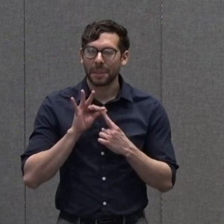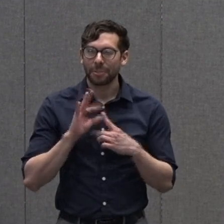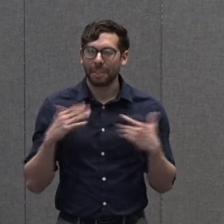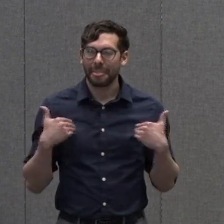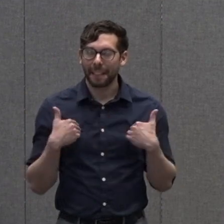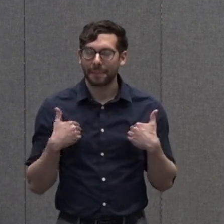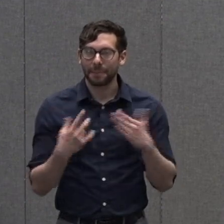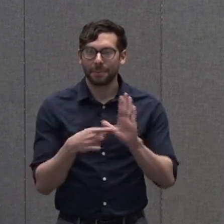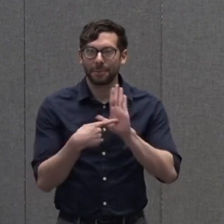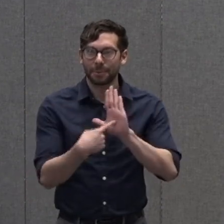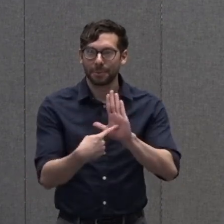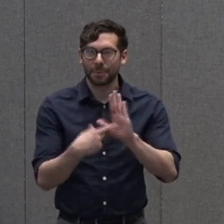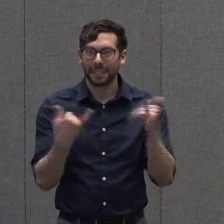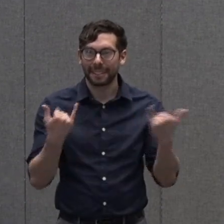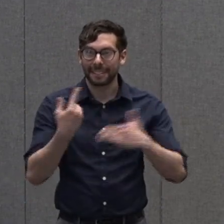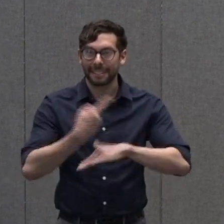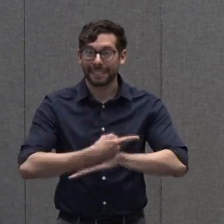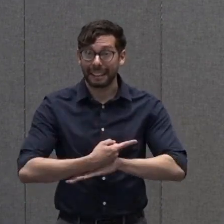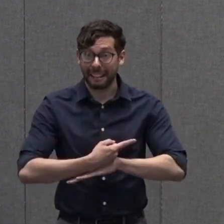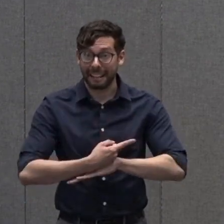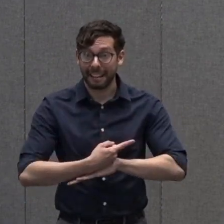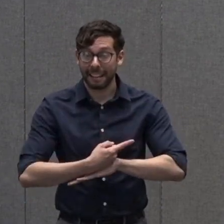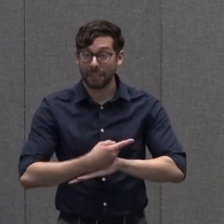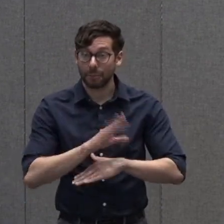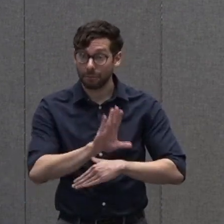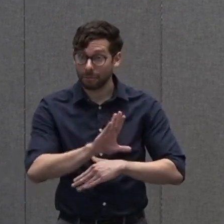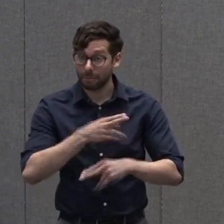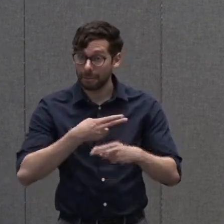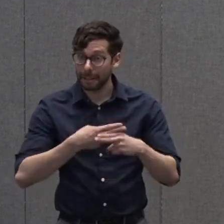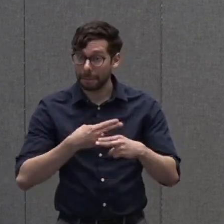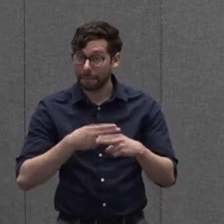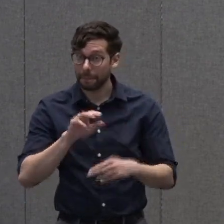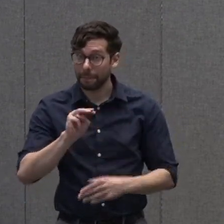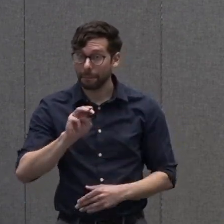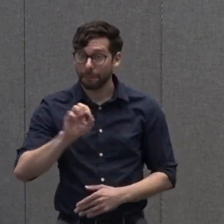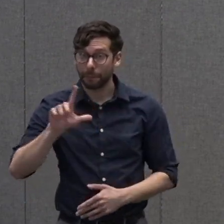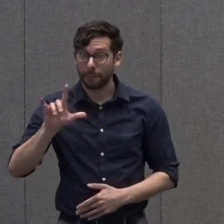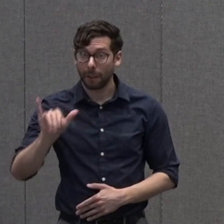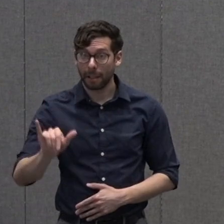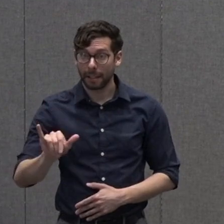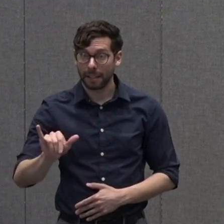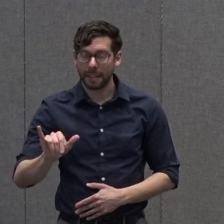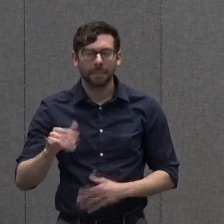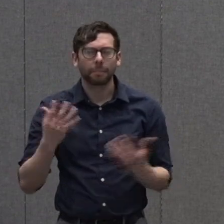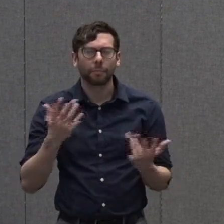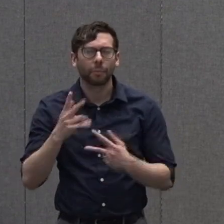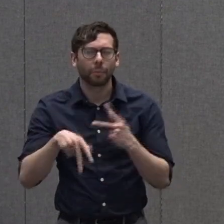I understand her name is Molly, and she is a Gila monster. She is.